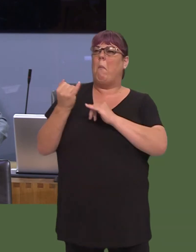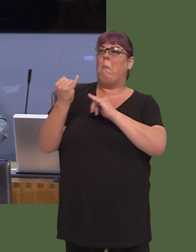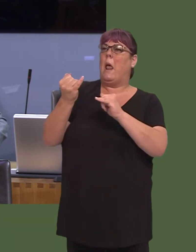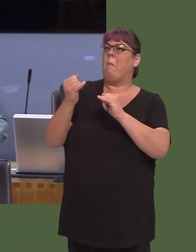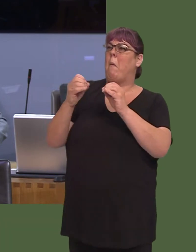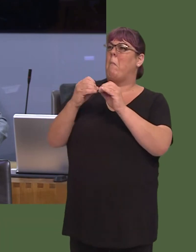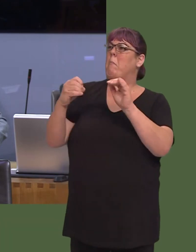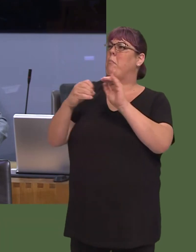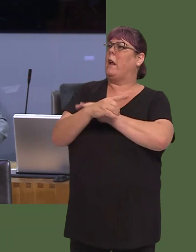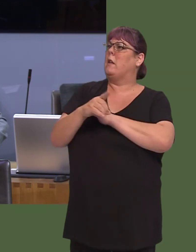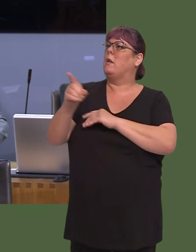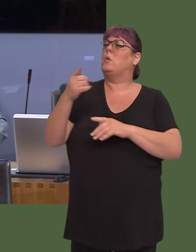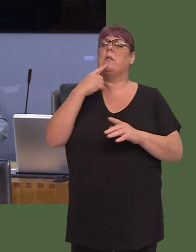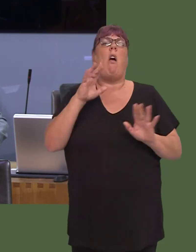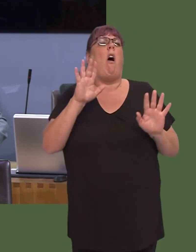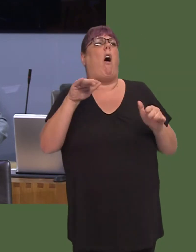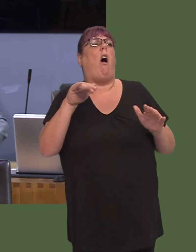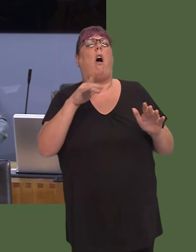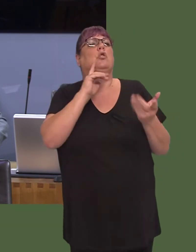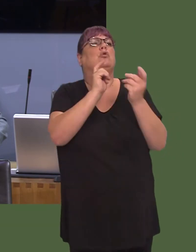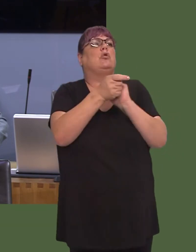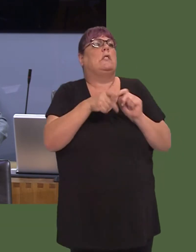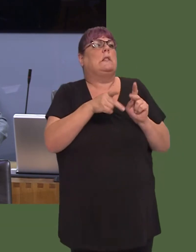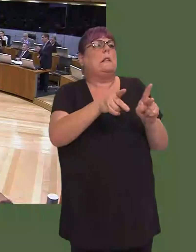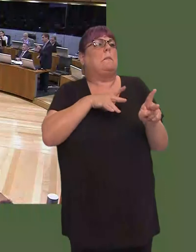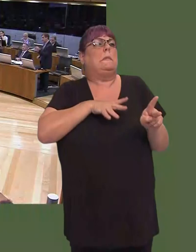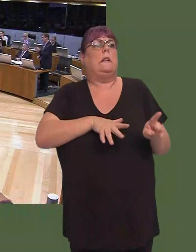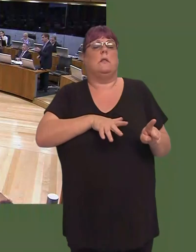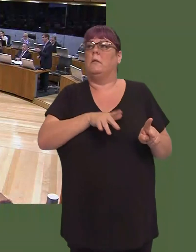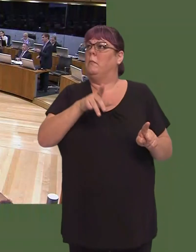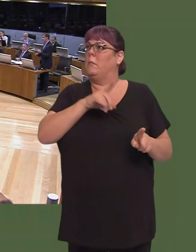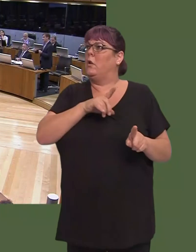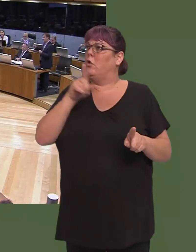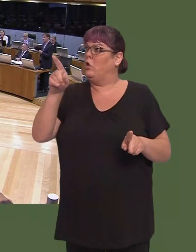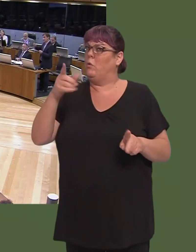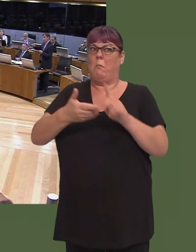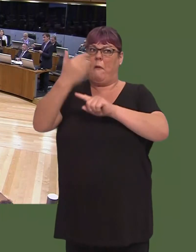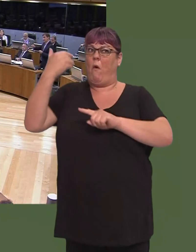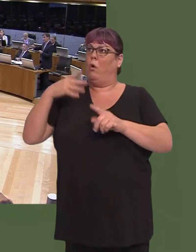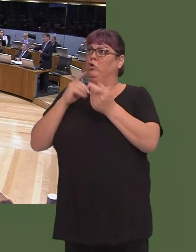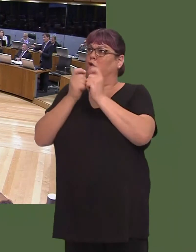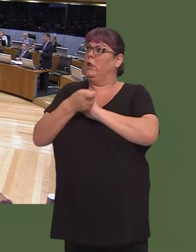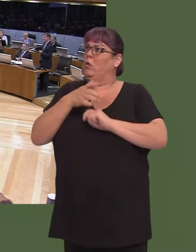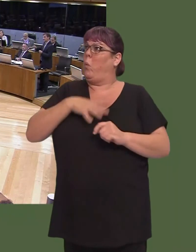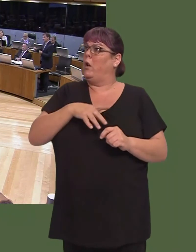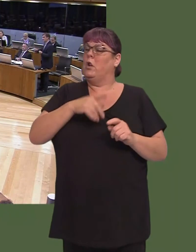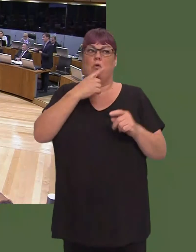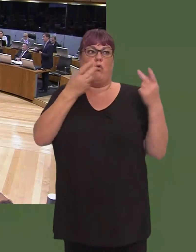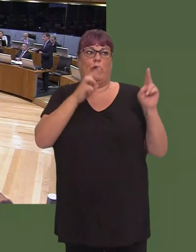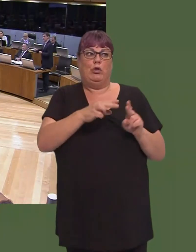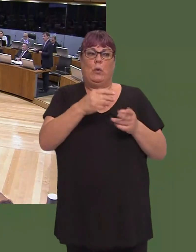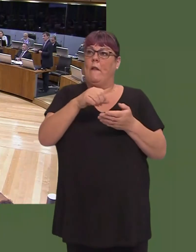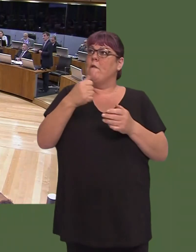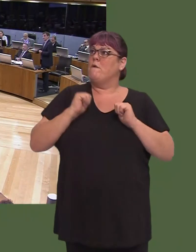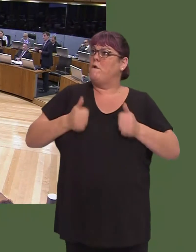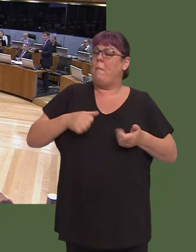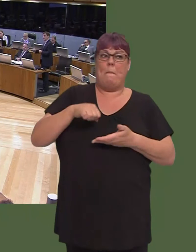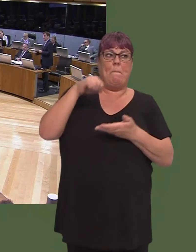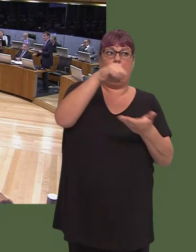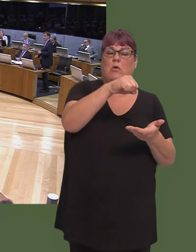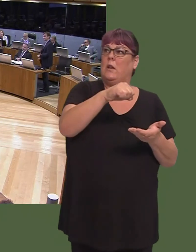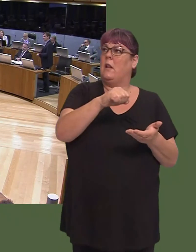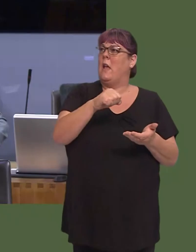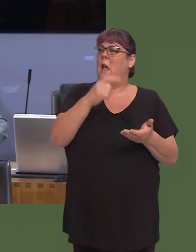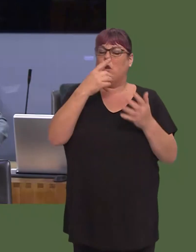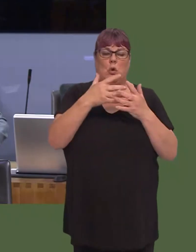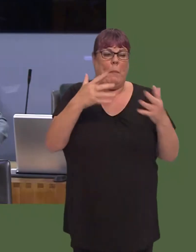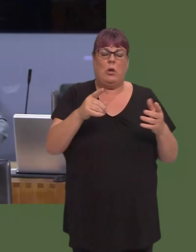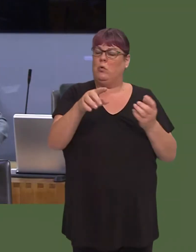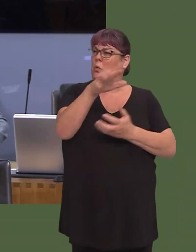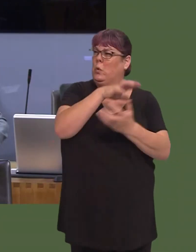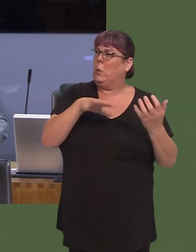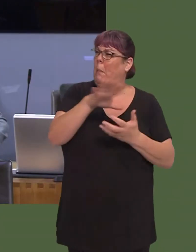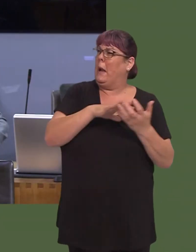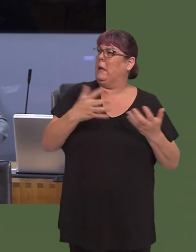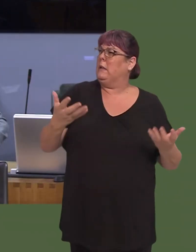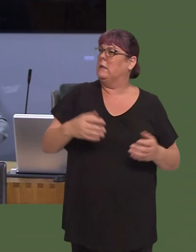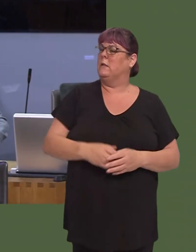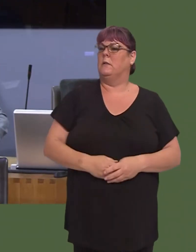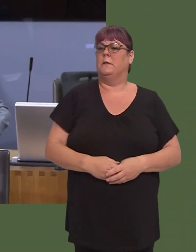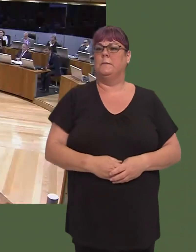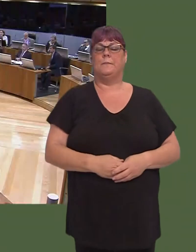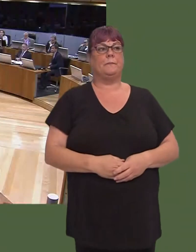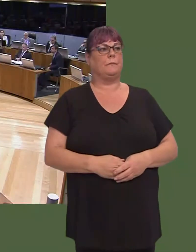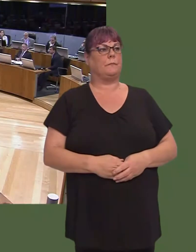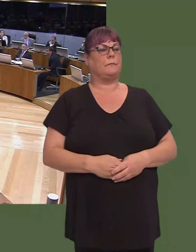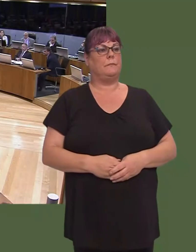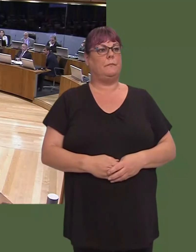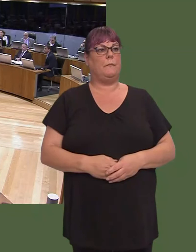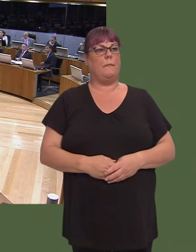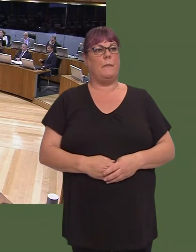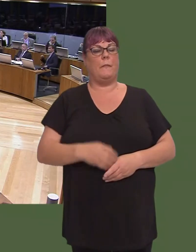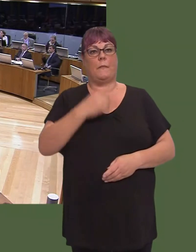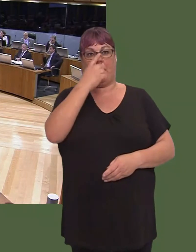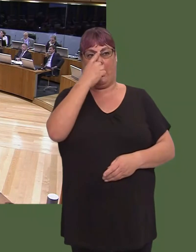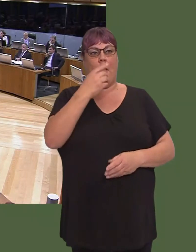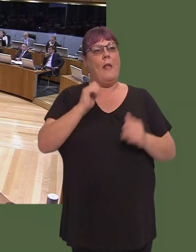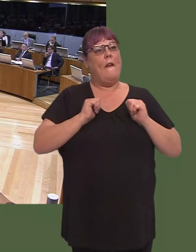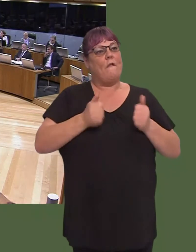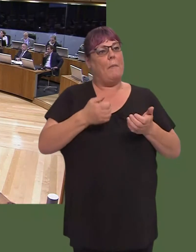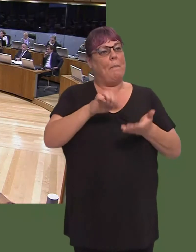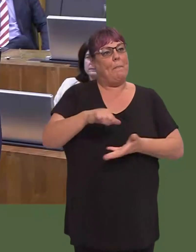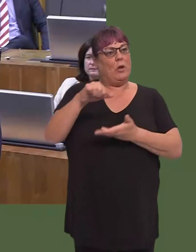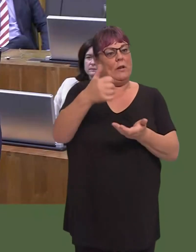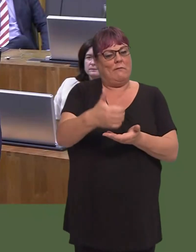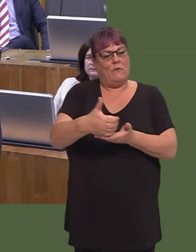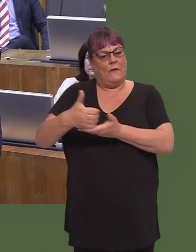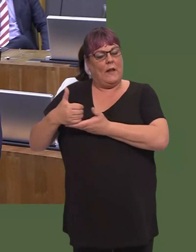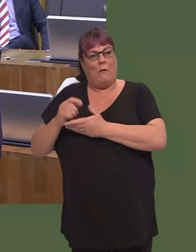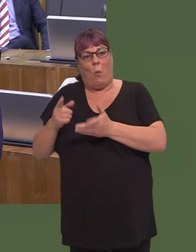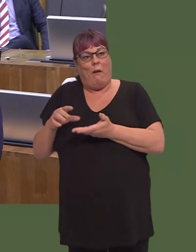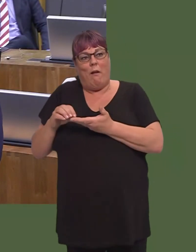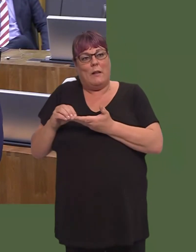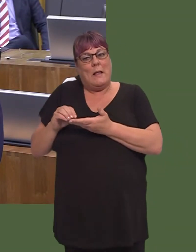Carwyn Jones AM: I think that's likely. I think that there are two possibilities here,